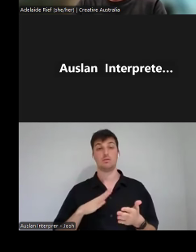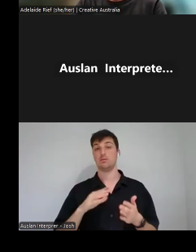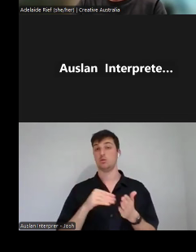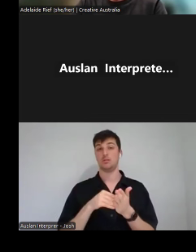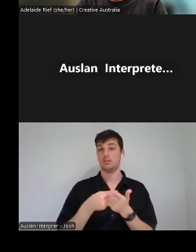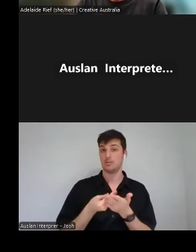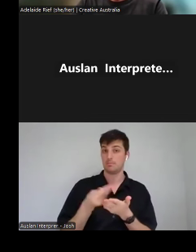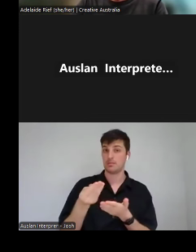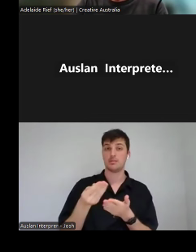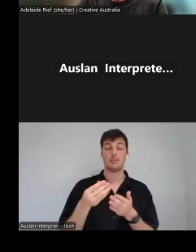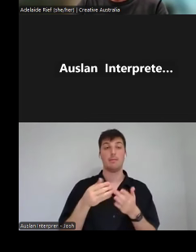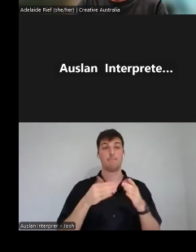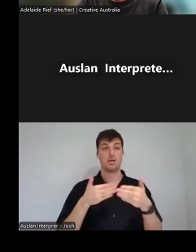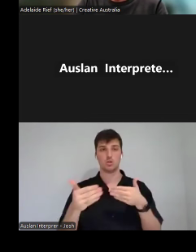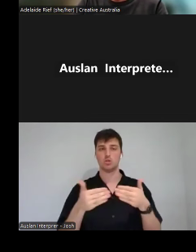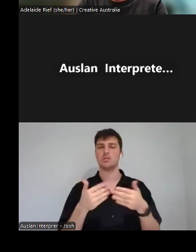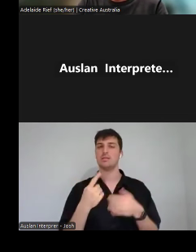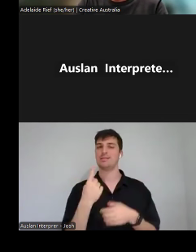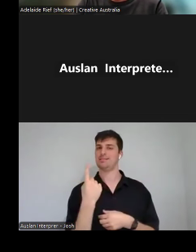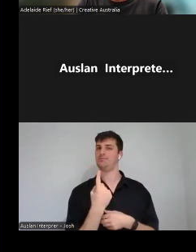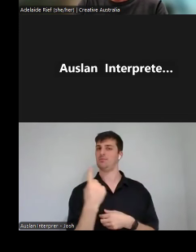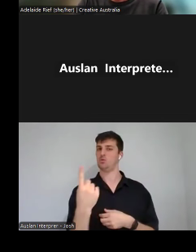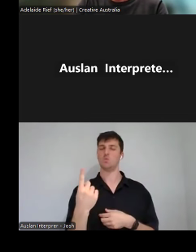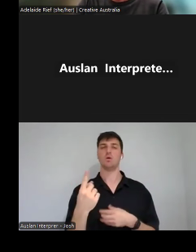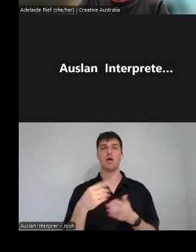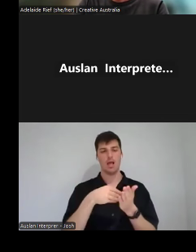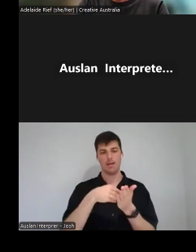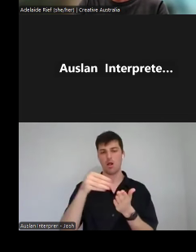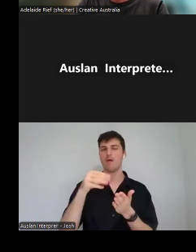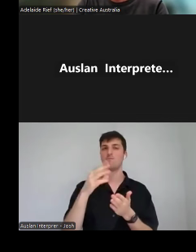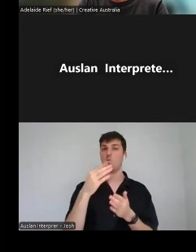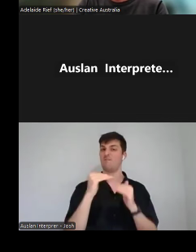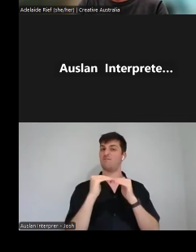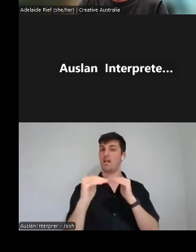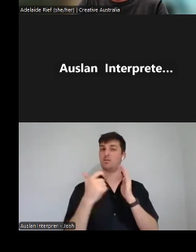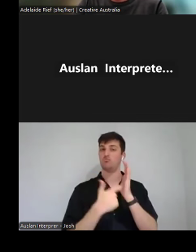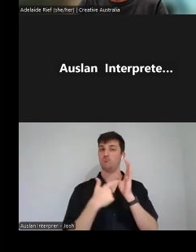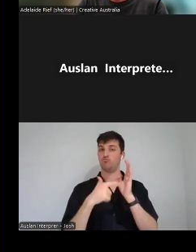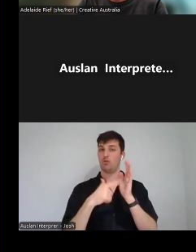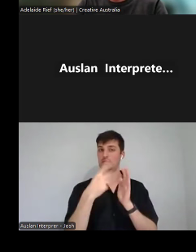the individuals fund you apply for a flat rate of $3,000. For the organisations fund you apply for